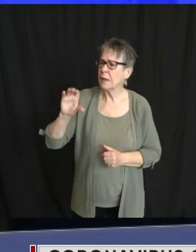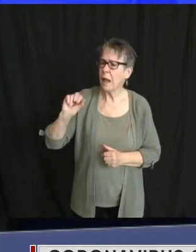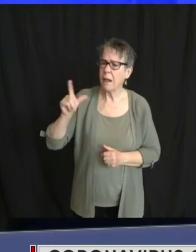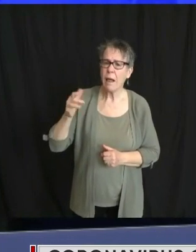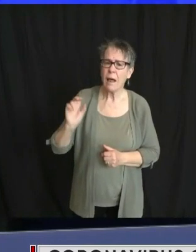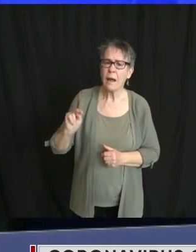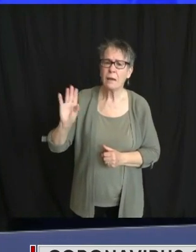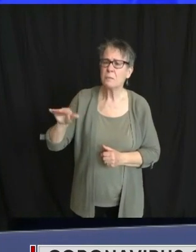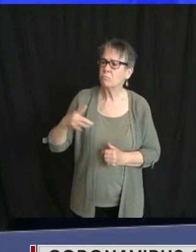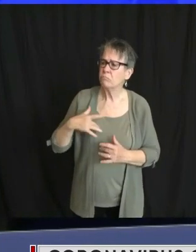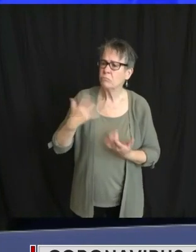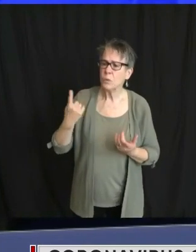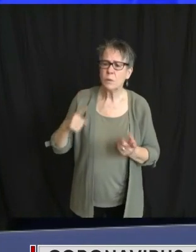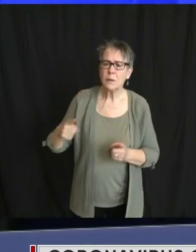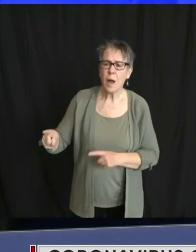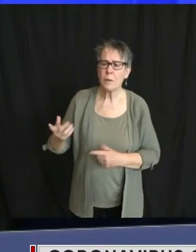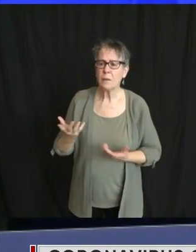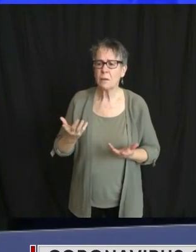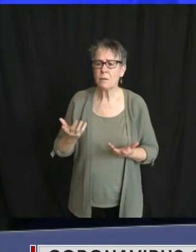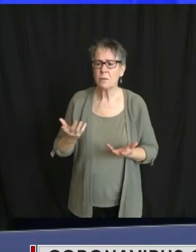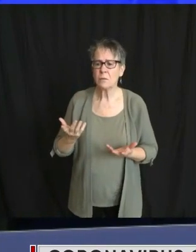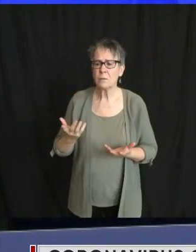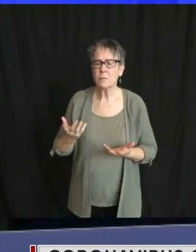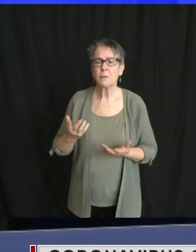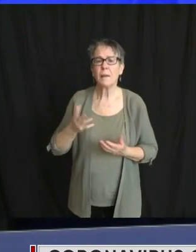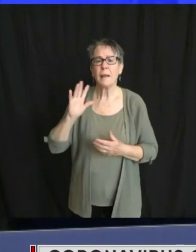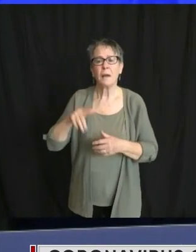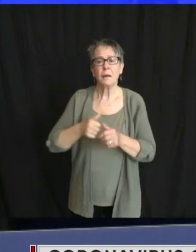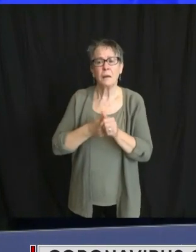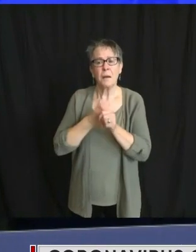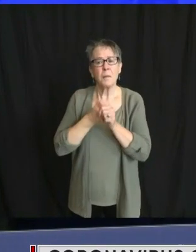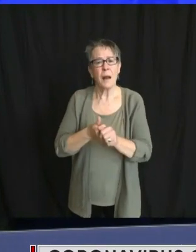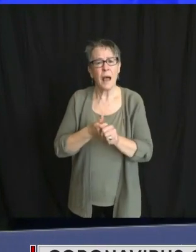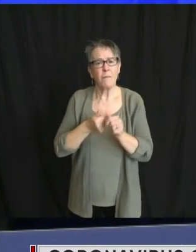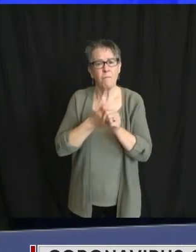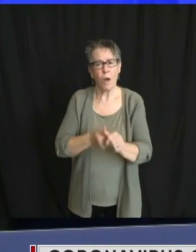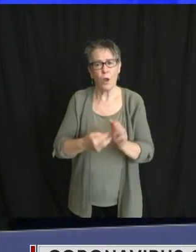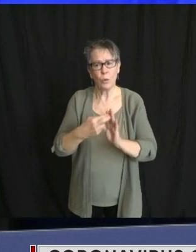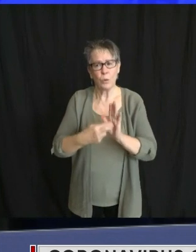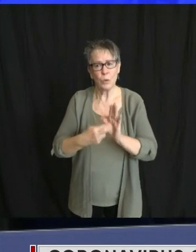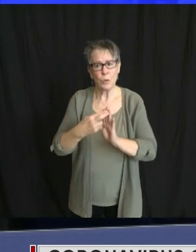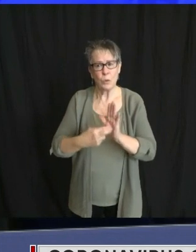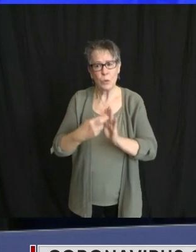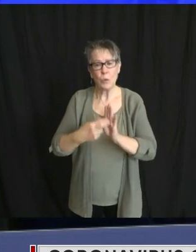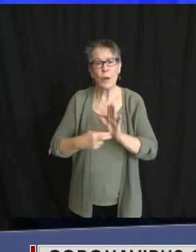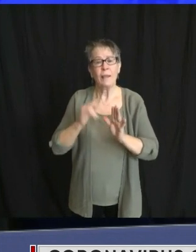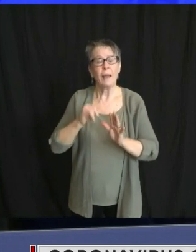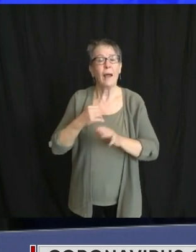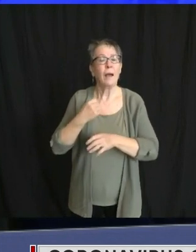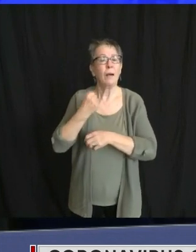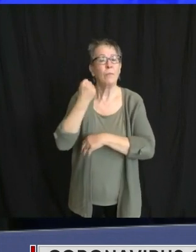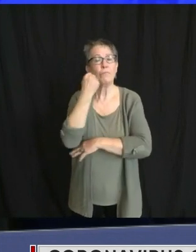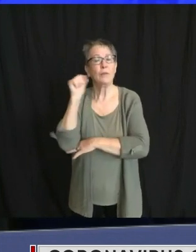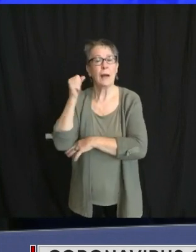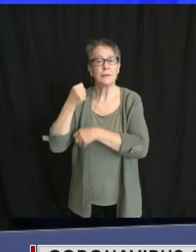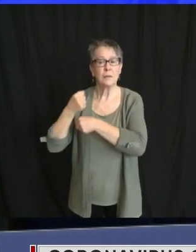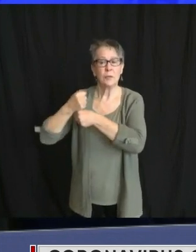GOOD AFTERNOON, EVERYBODY. WITH REGARD TO THE OVERNIGHT